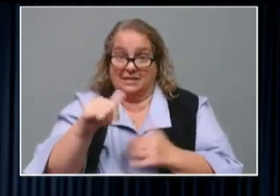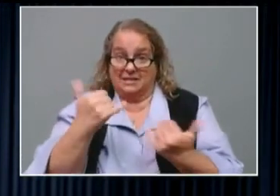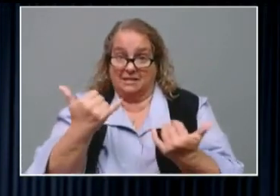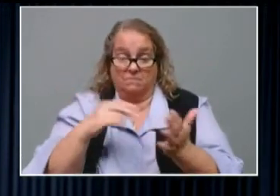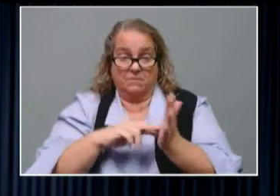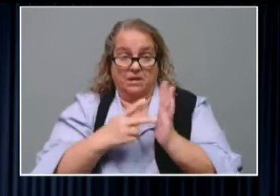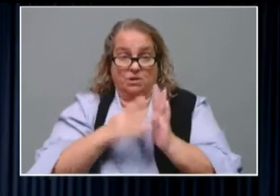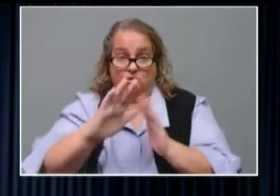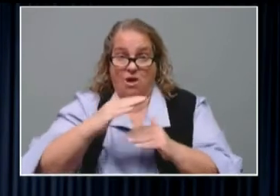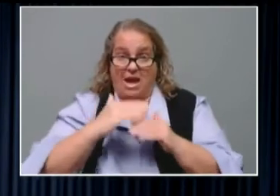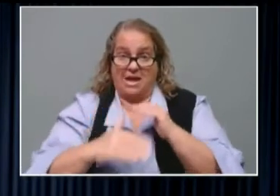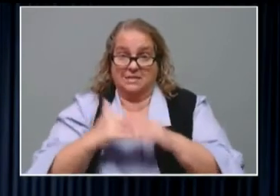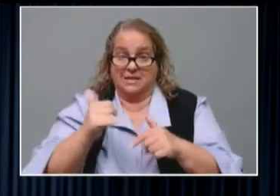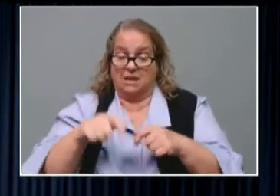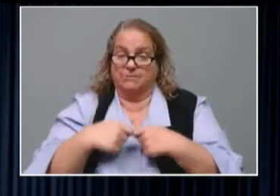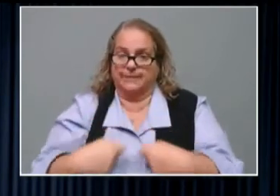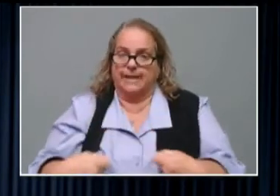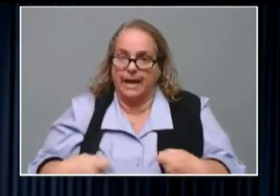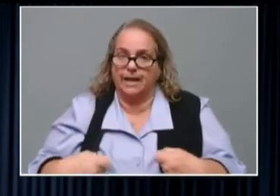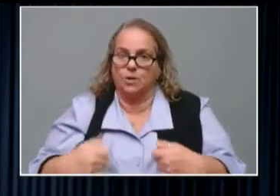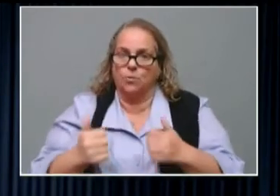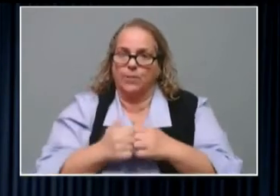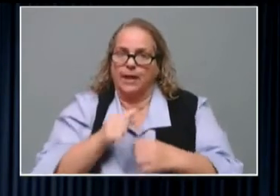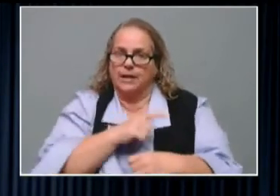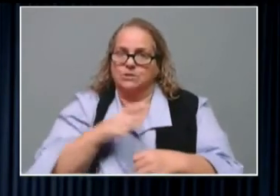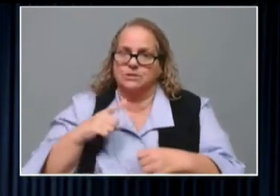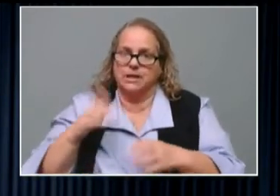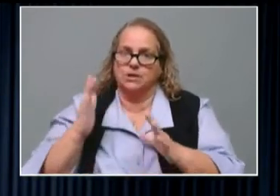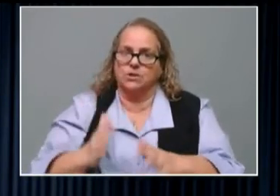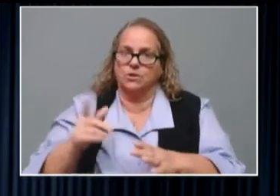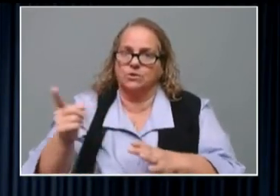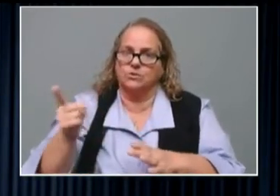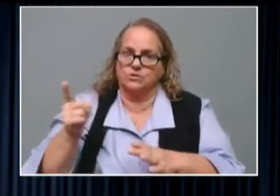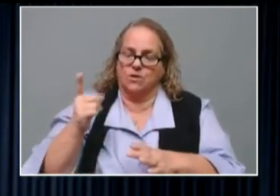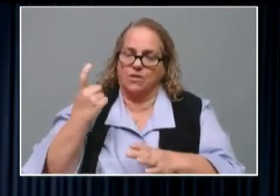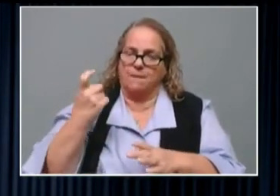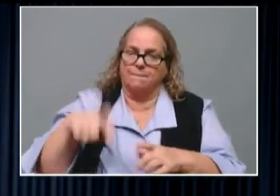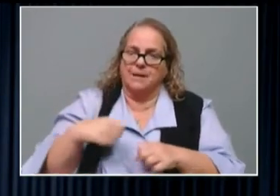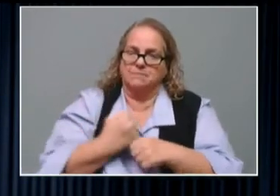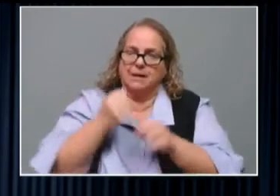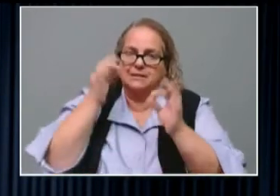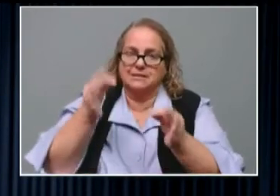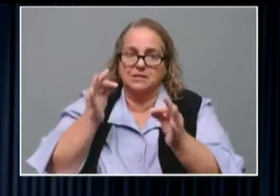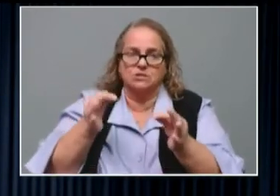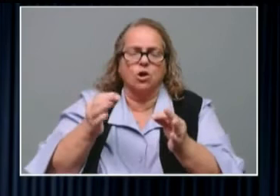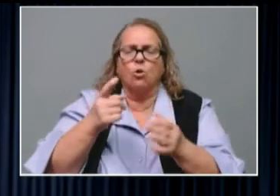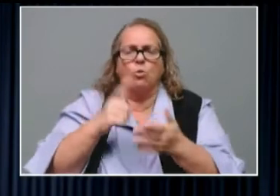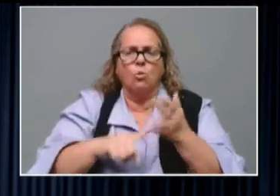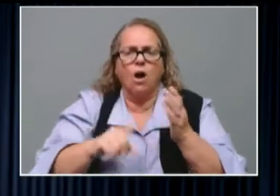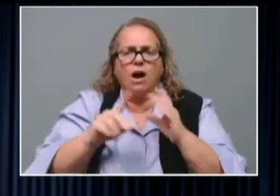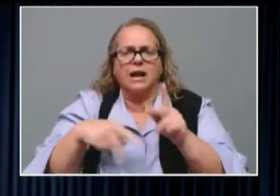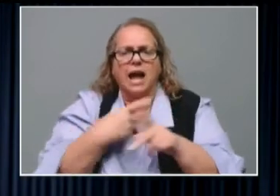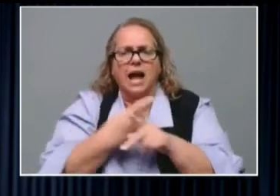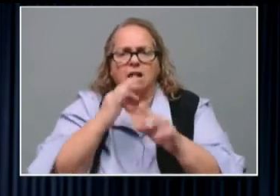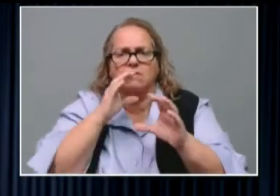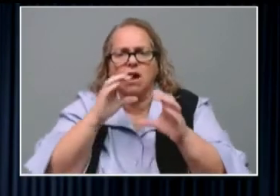legislators about possible plans? If we do see another surge or stay at a very high plateau. Thank you.